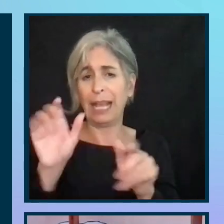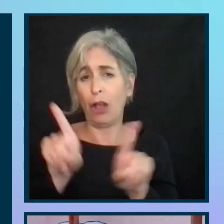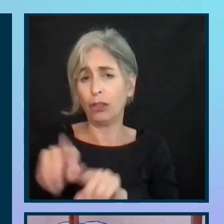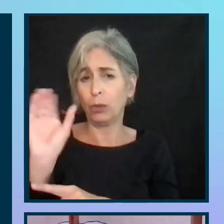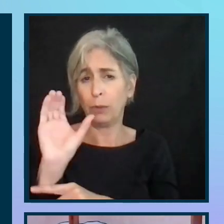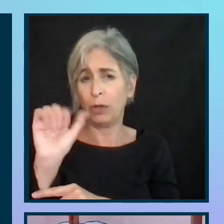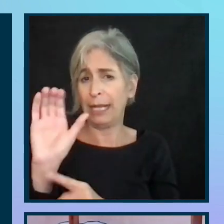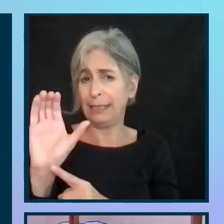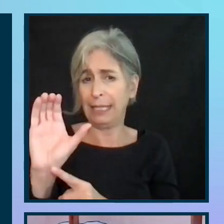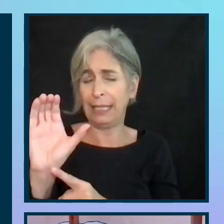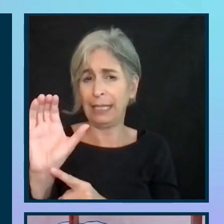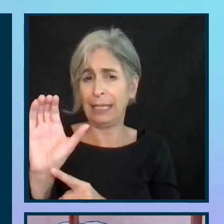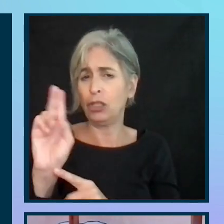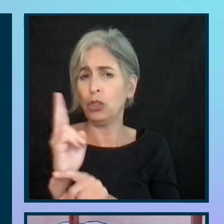using guidance from the AC library.